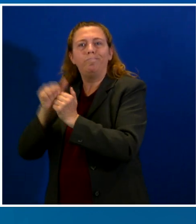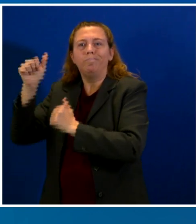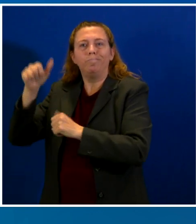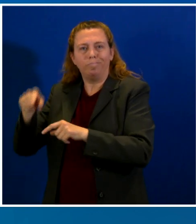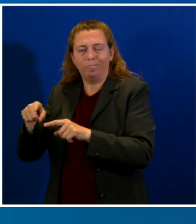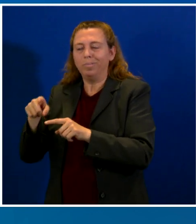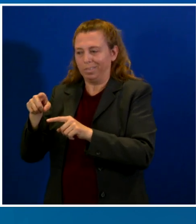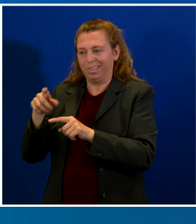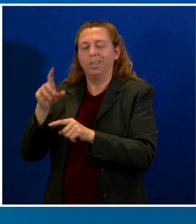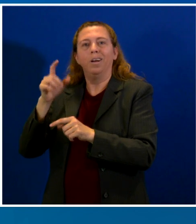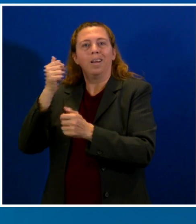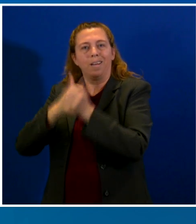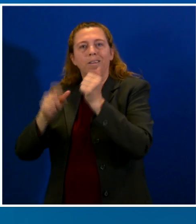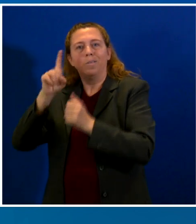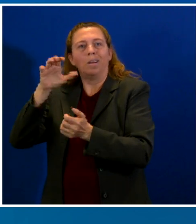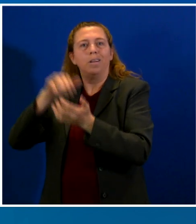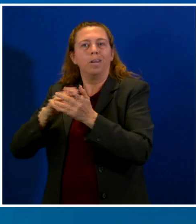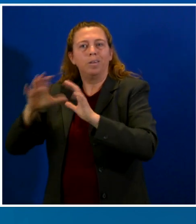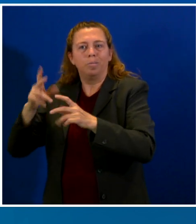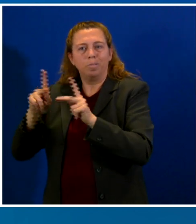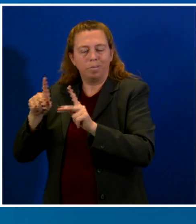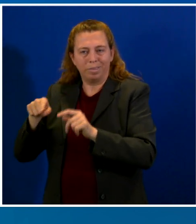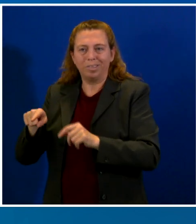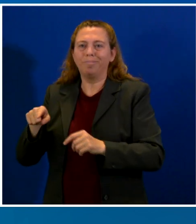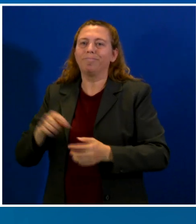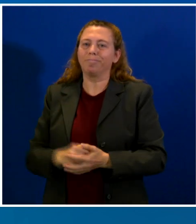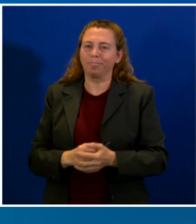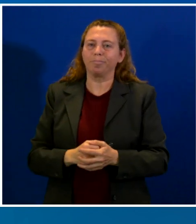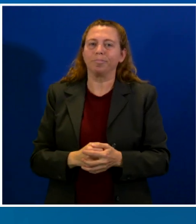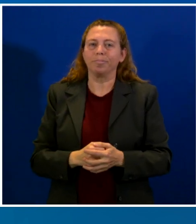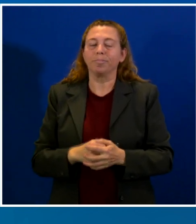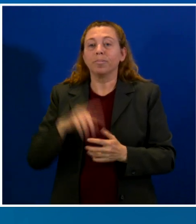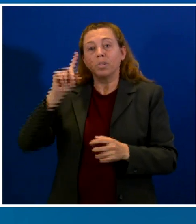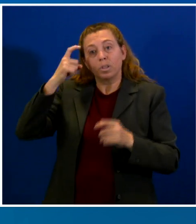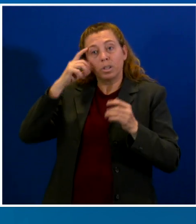Last week, the Governor eased criteria for counties to stay in